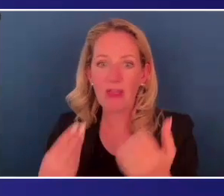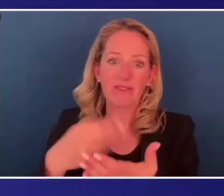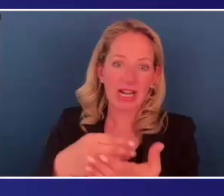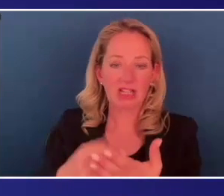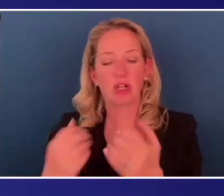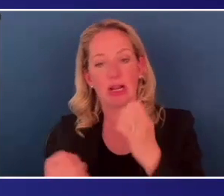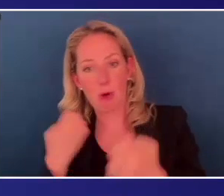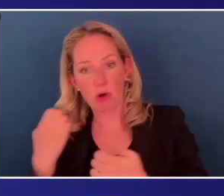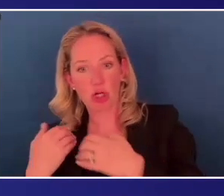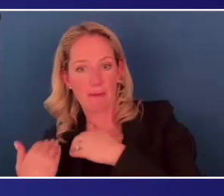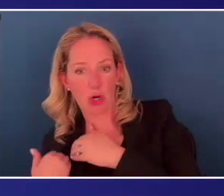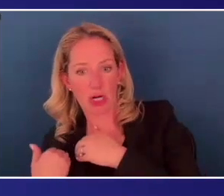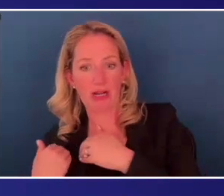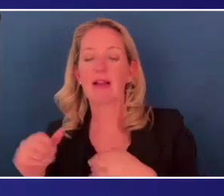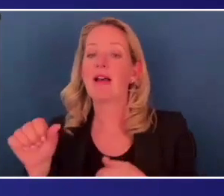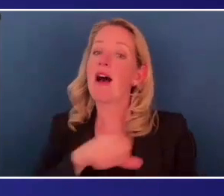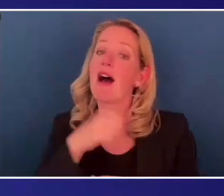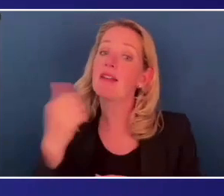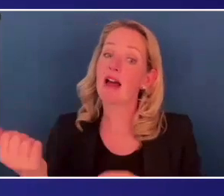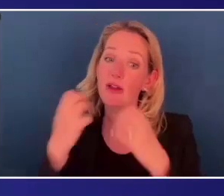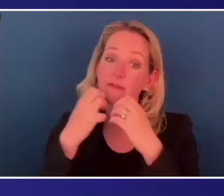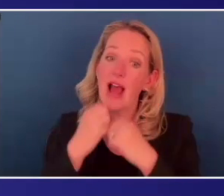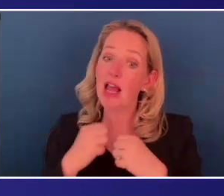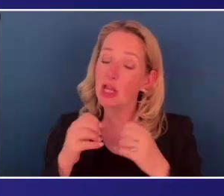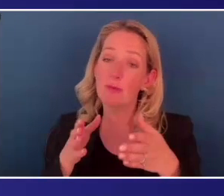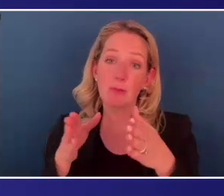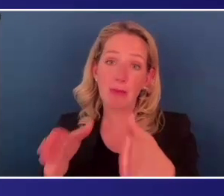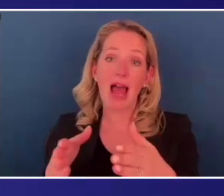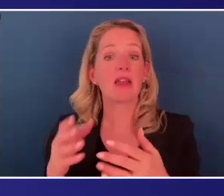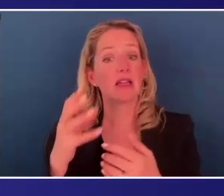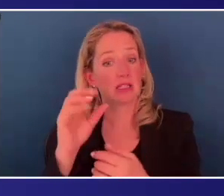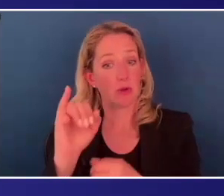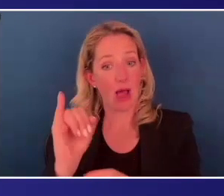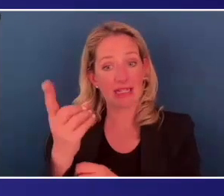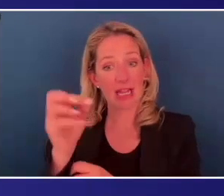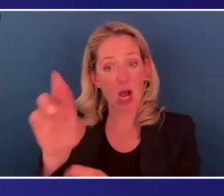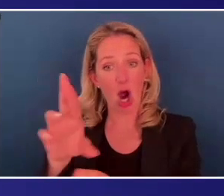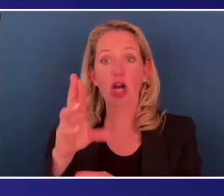Another valuable pathway forward is the TREATED PARWERS 90 R as if they were paying taxes.